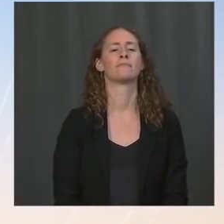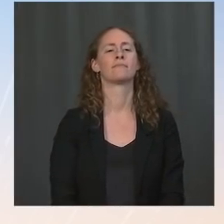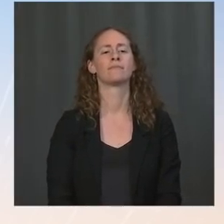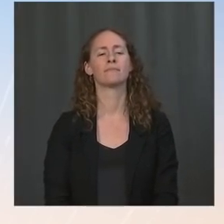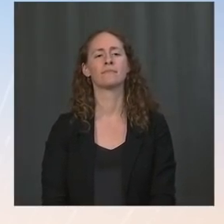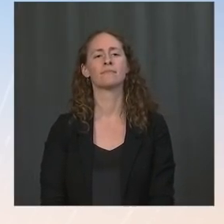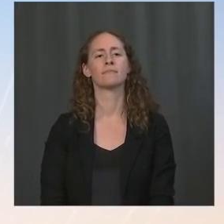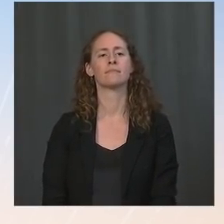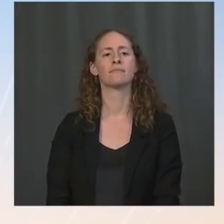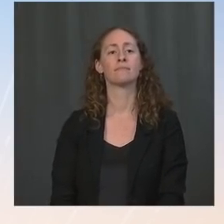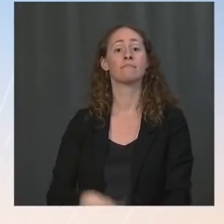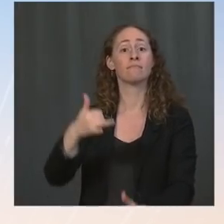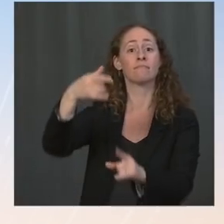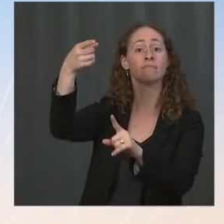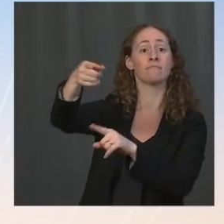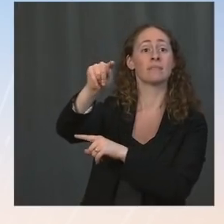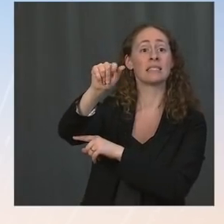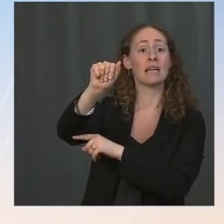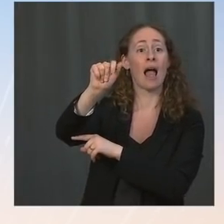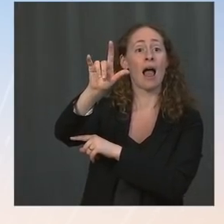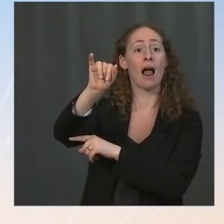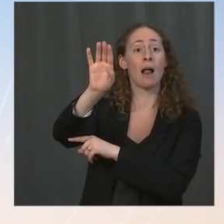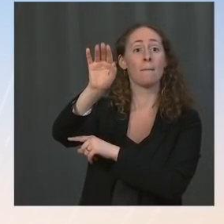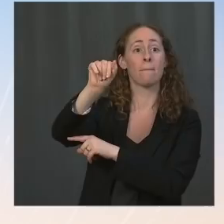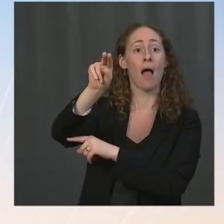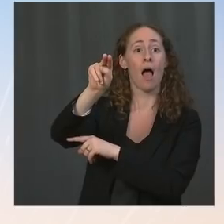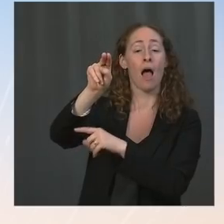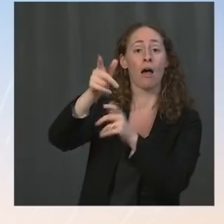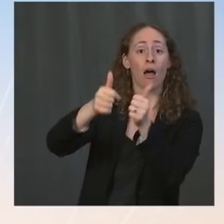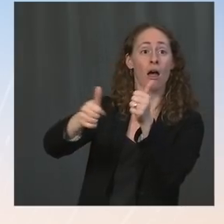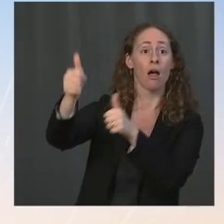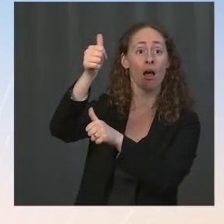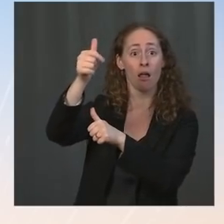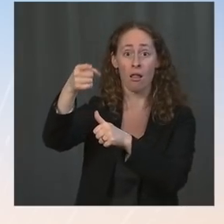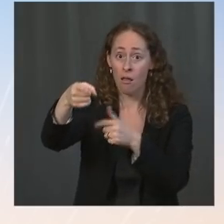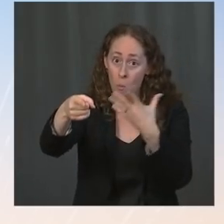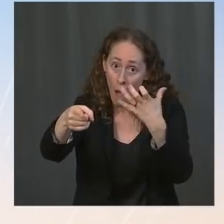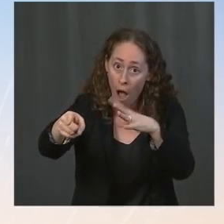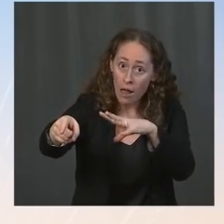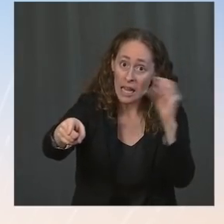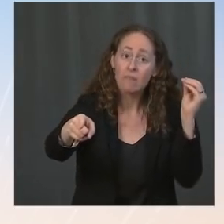would be able to do so. That does not mean we trust what they say, but there -- that is a --